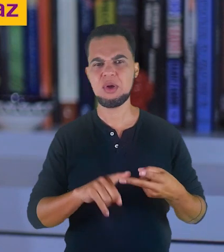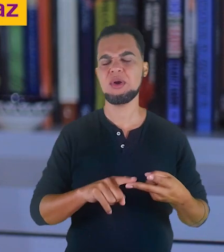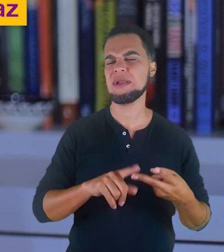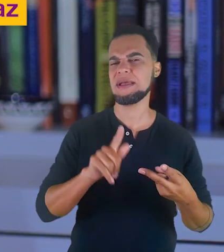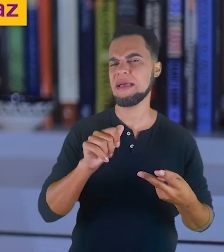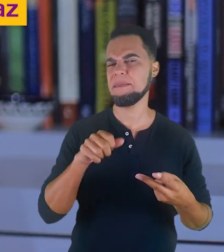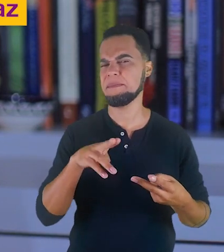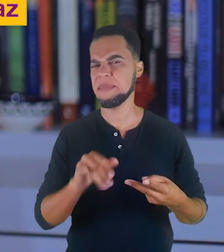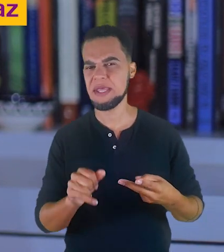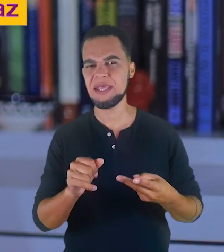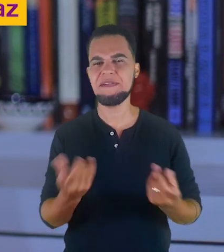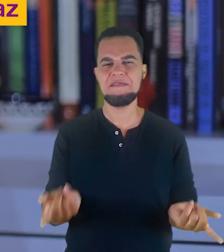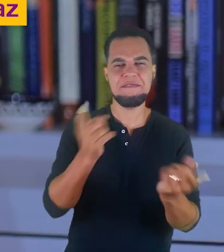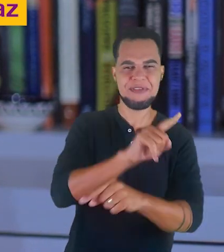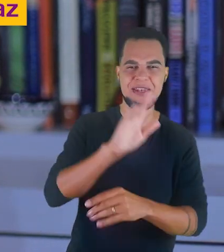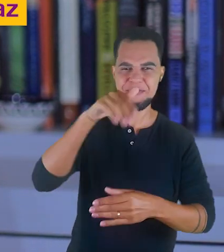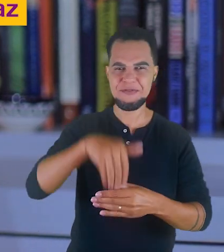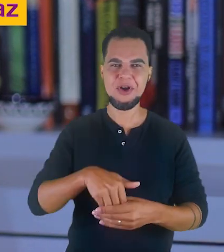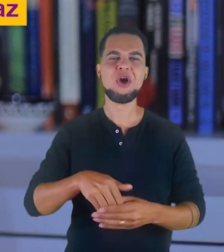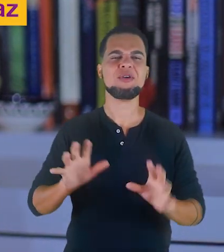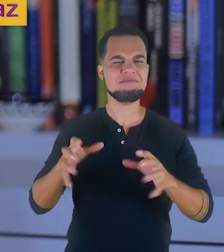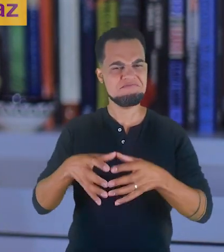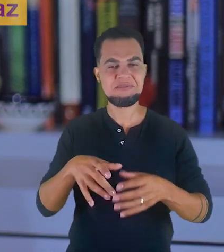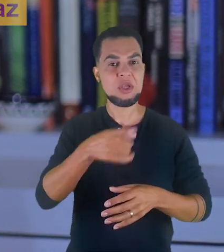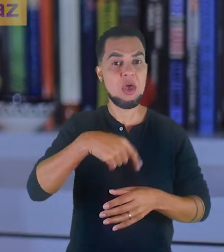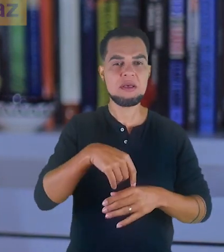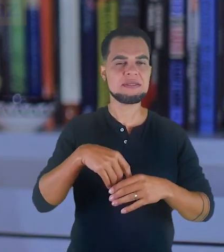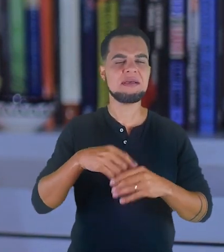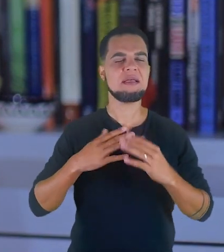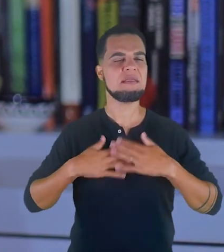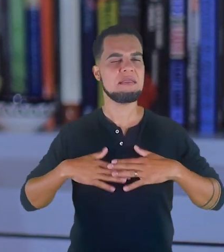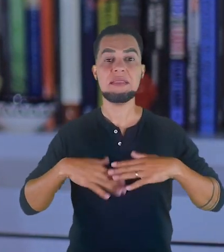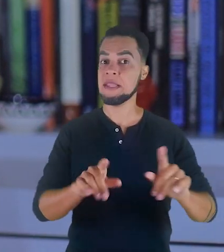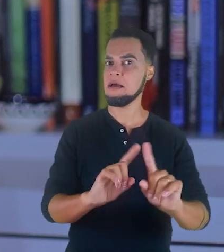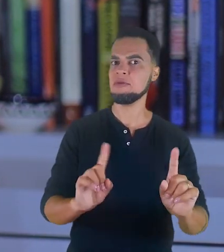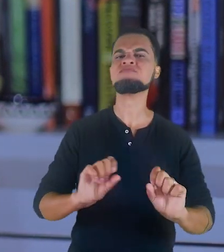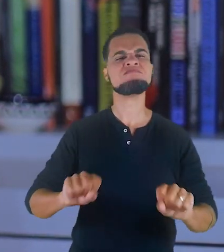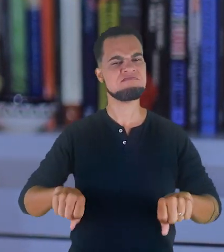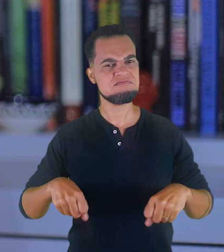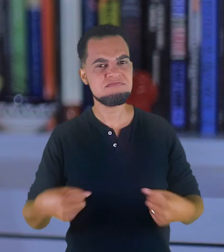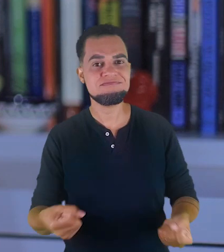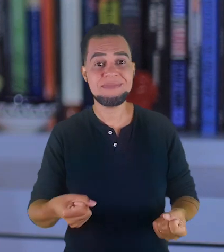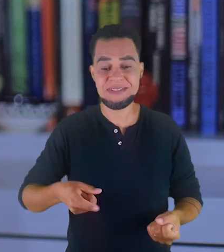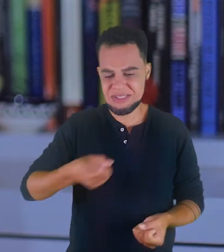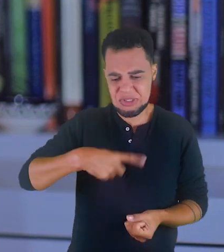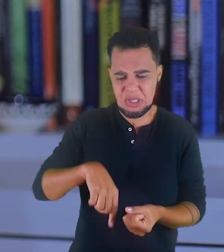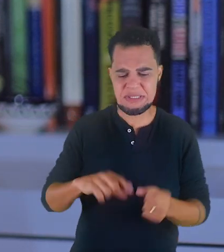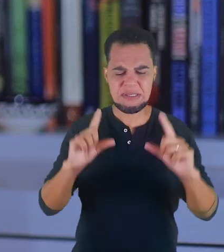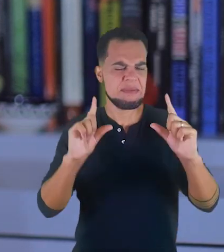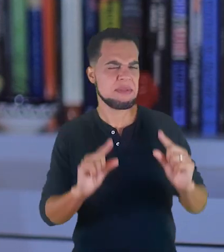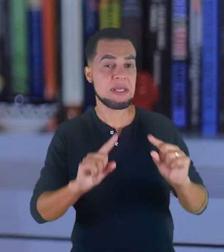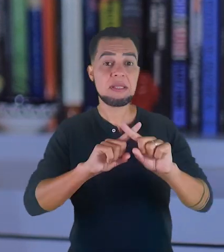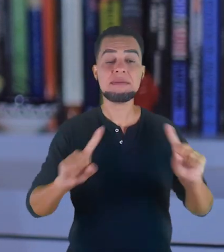and the whole process of changing people's votes with our team. We didn't rest. And that's the challenge for people like us who have a small reach,